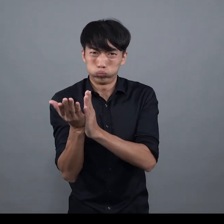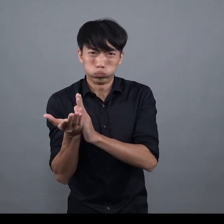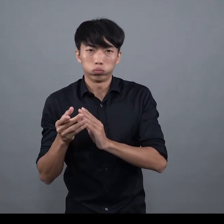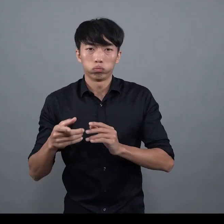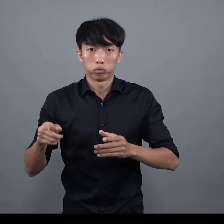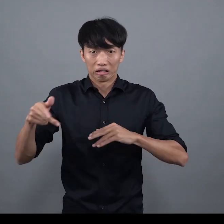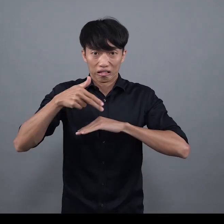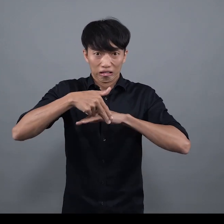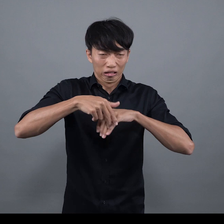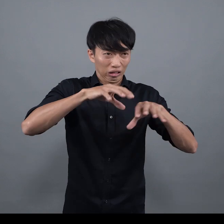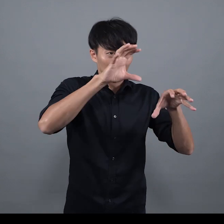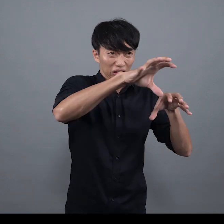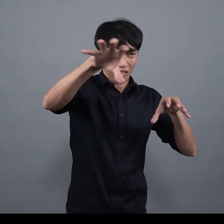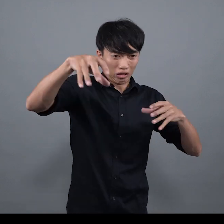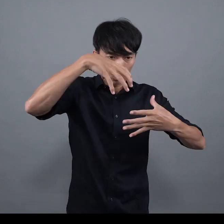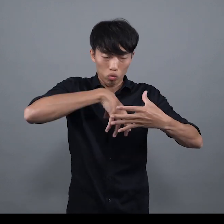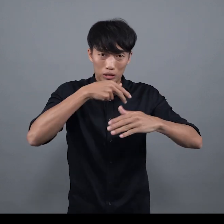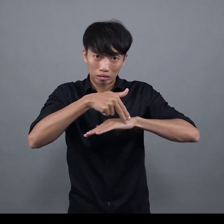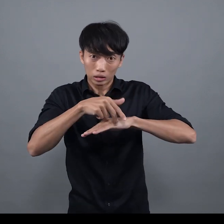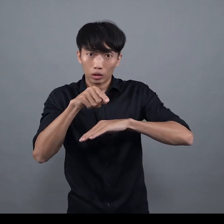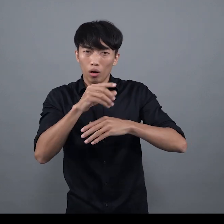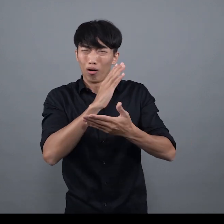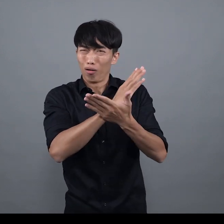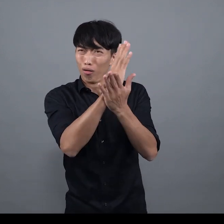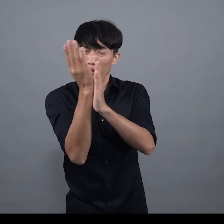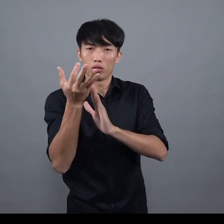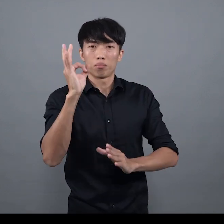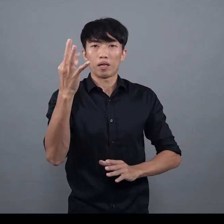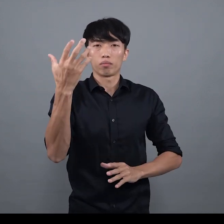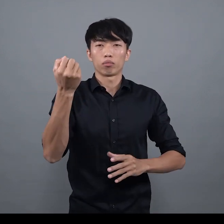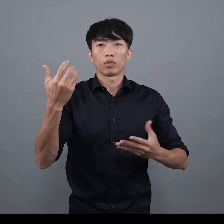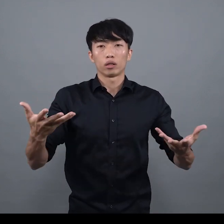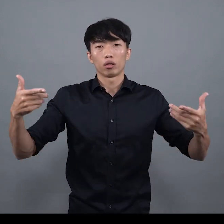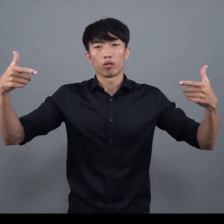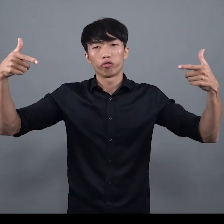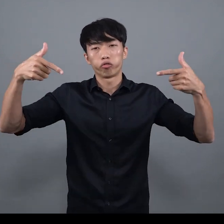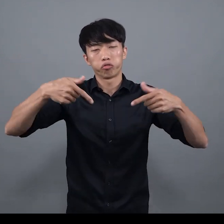He designed over 350 interior works but [just] a handful of them is left